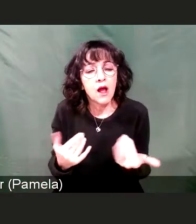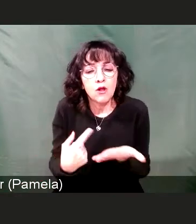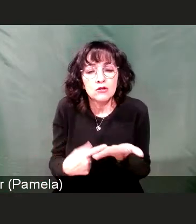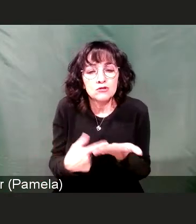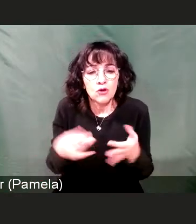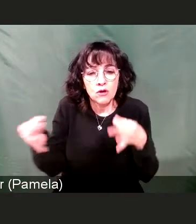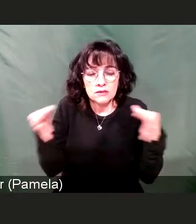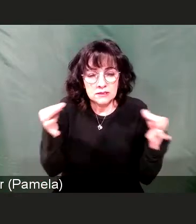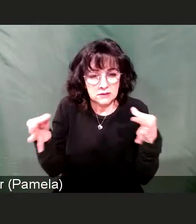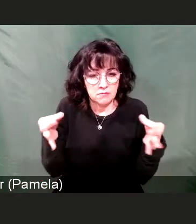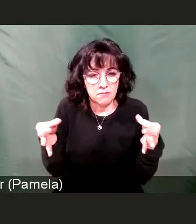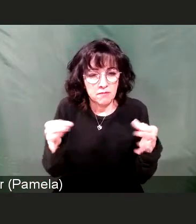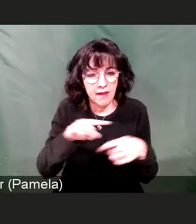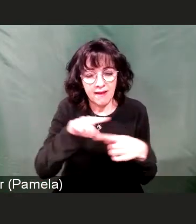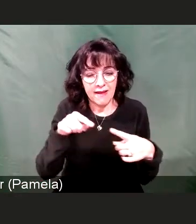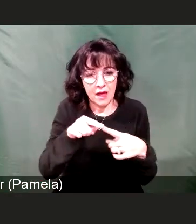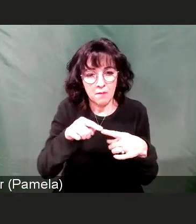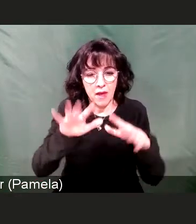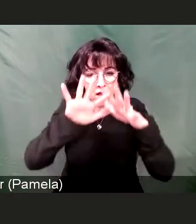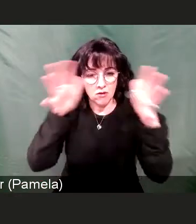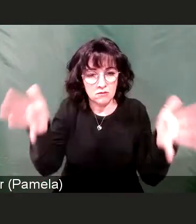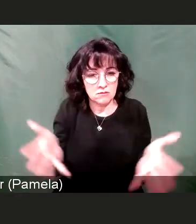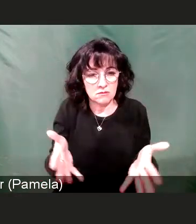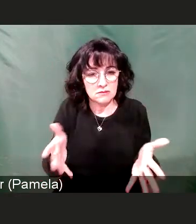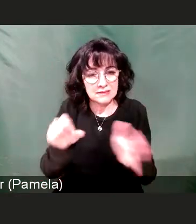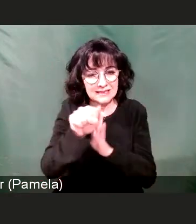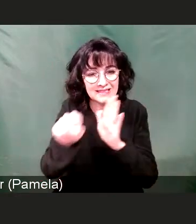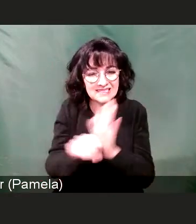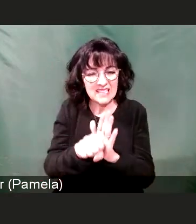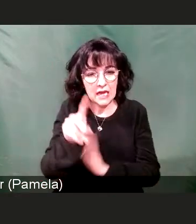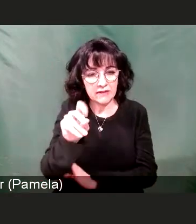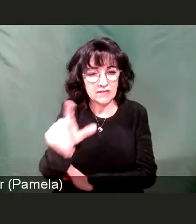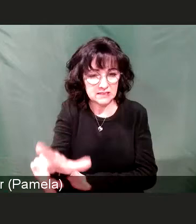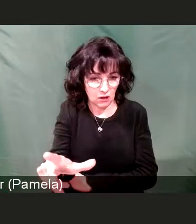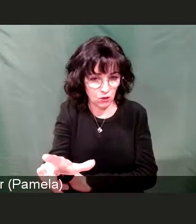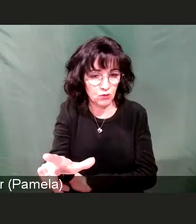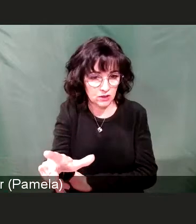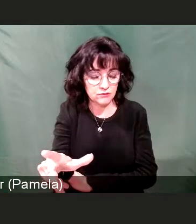in the State of Delaware. So the State of Delaware is moving through something called